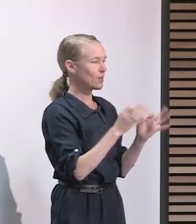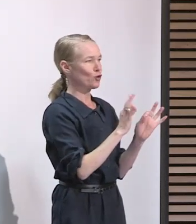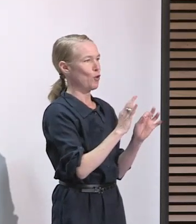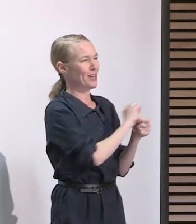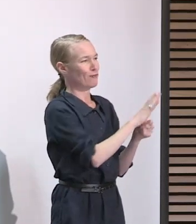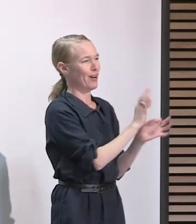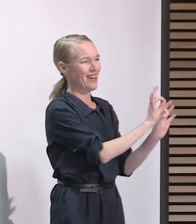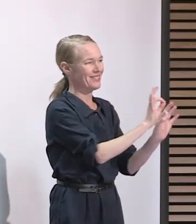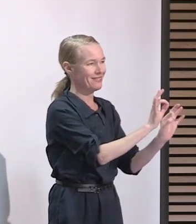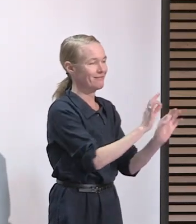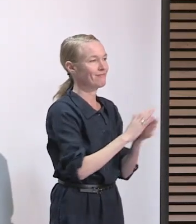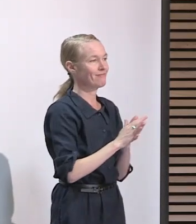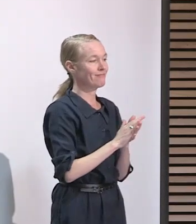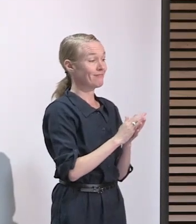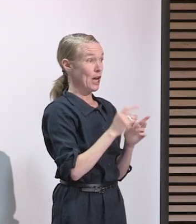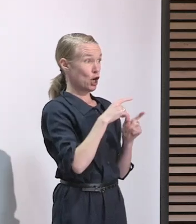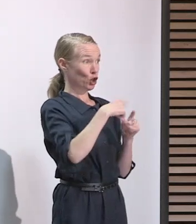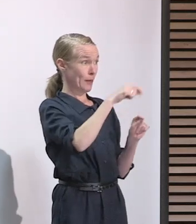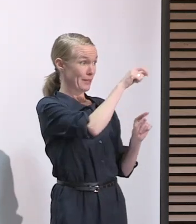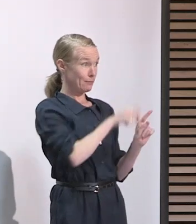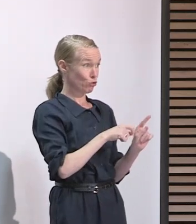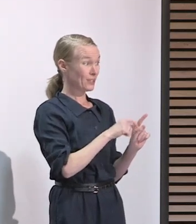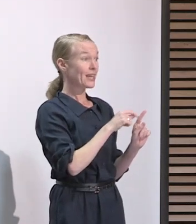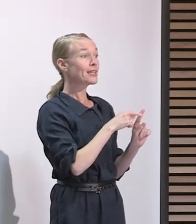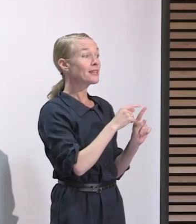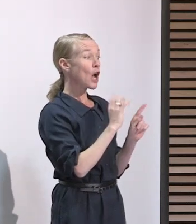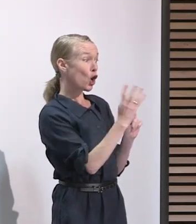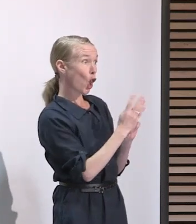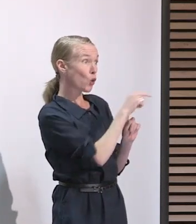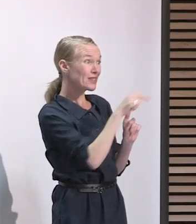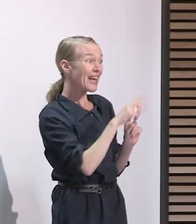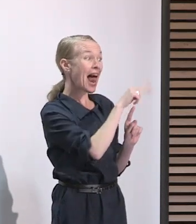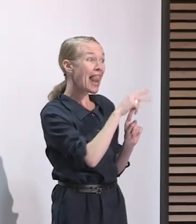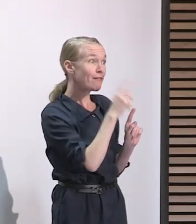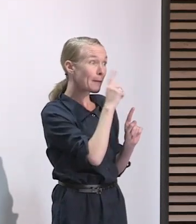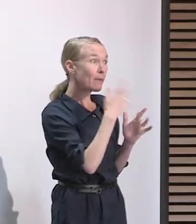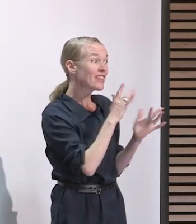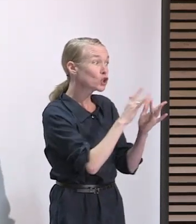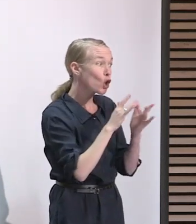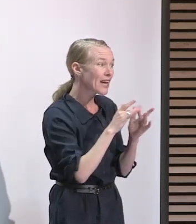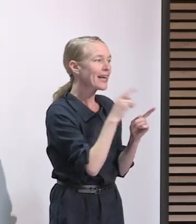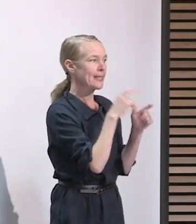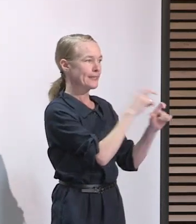contact tracing and testing of close contacts. All testing